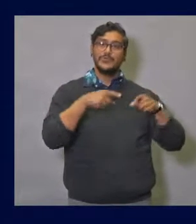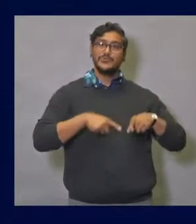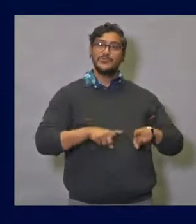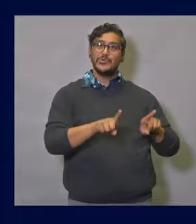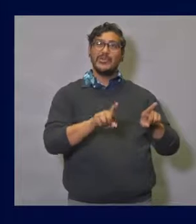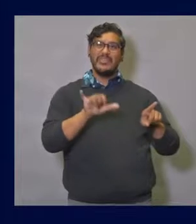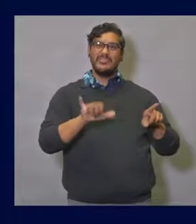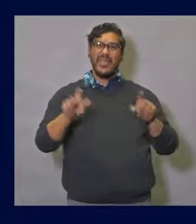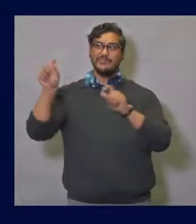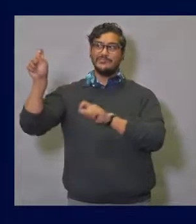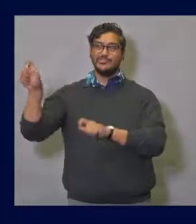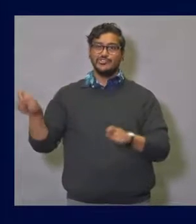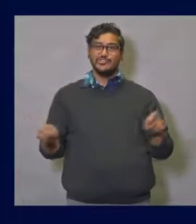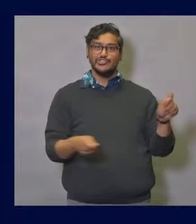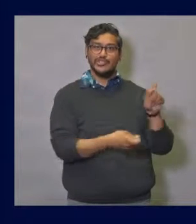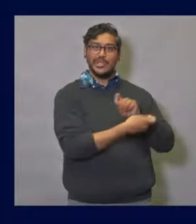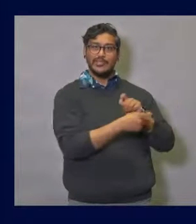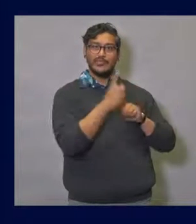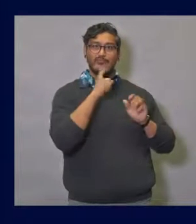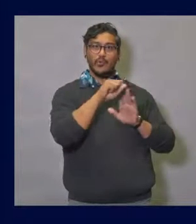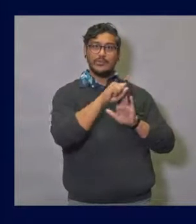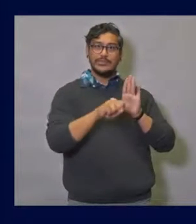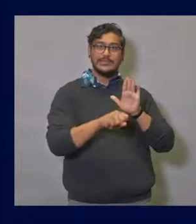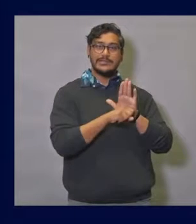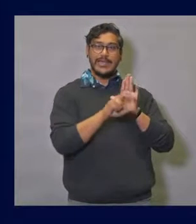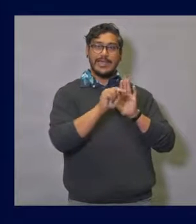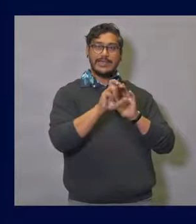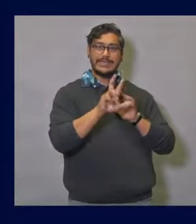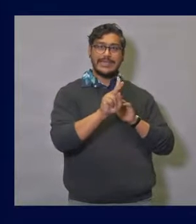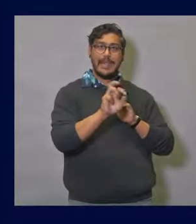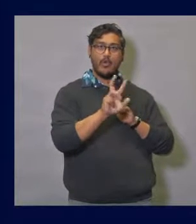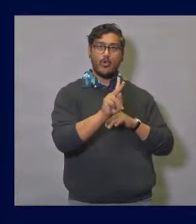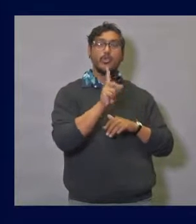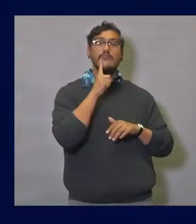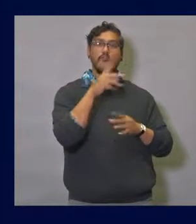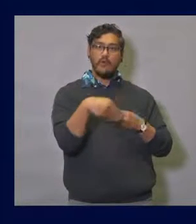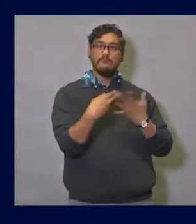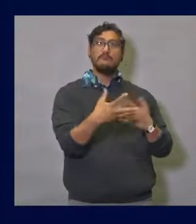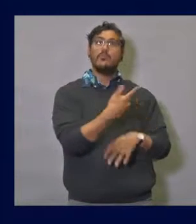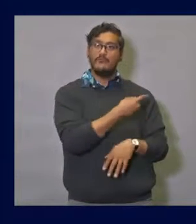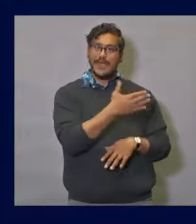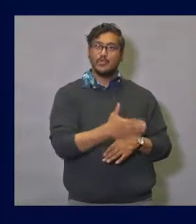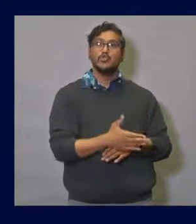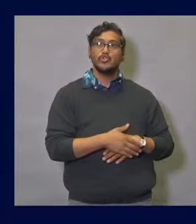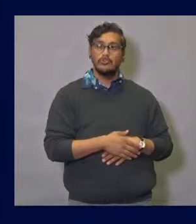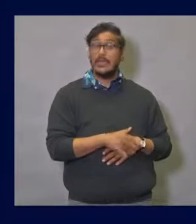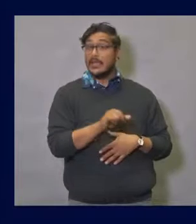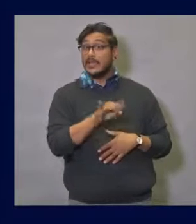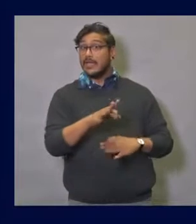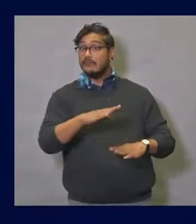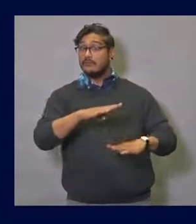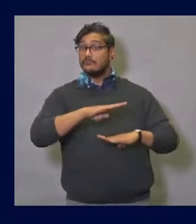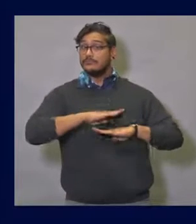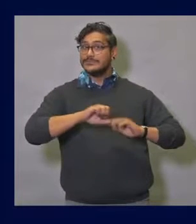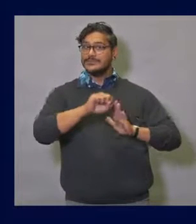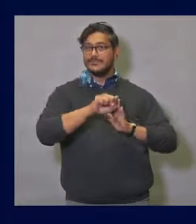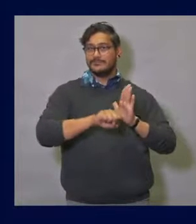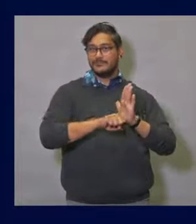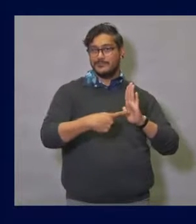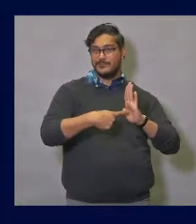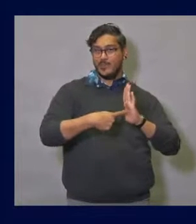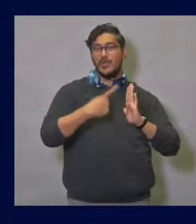RECEIVE DOSES DURING THIS